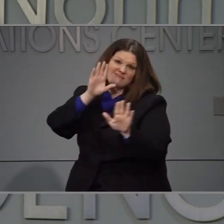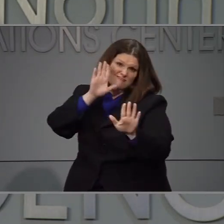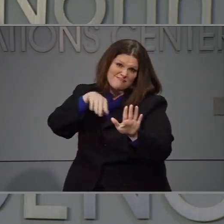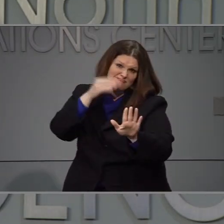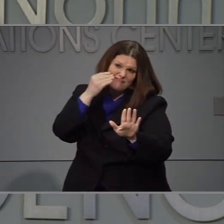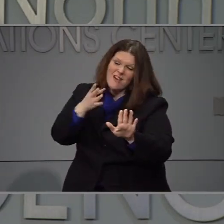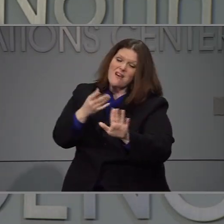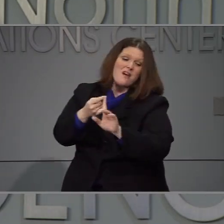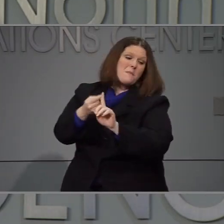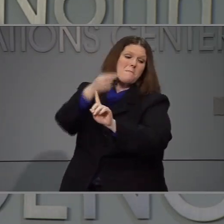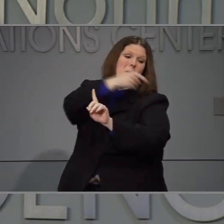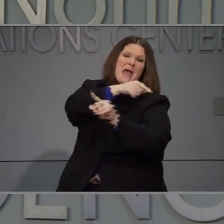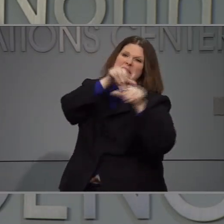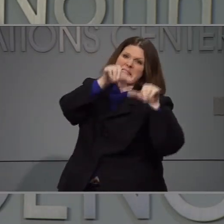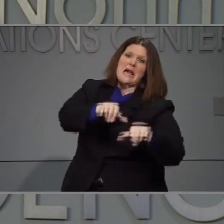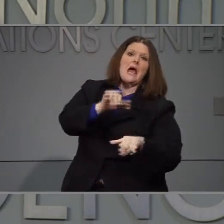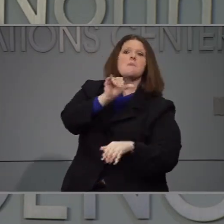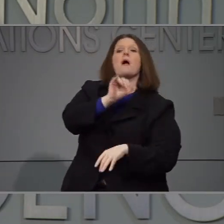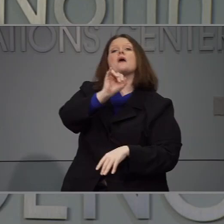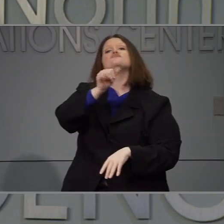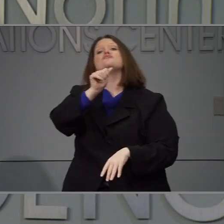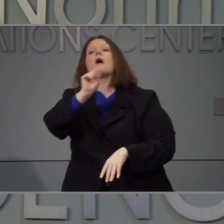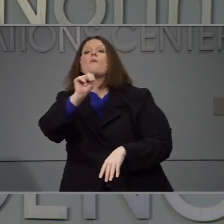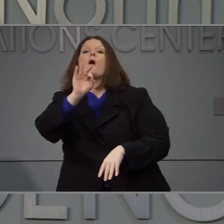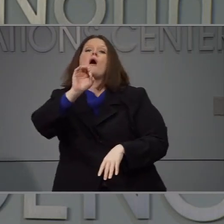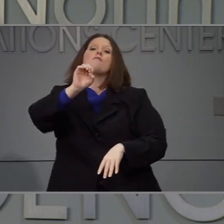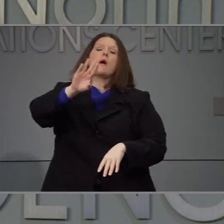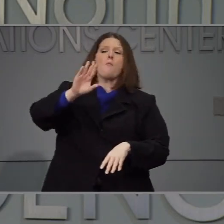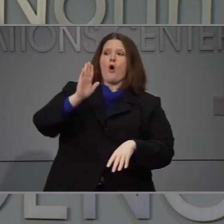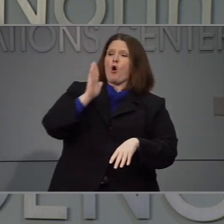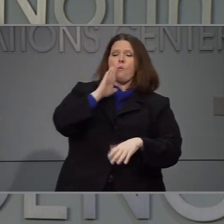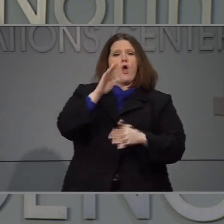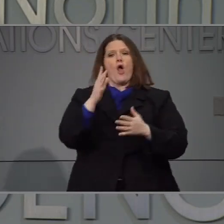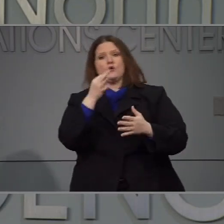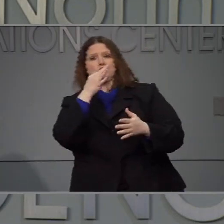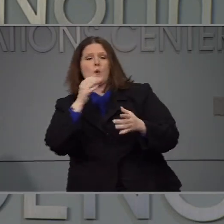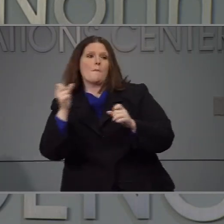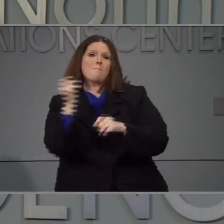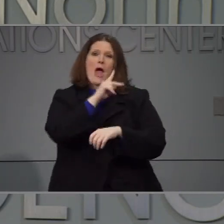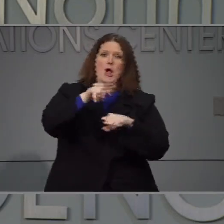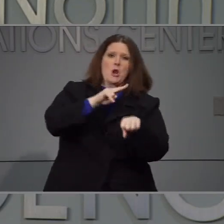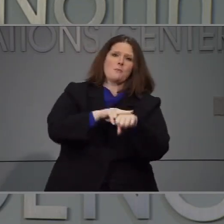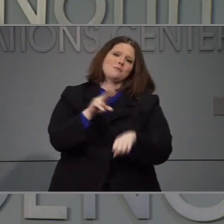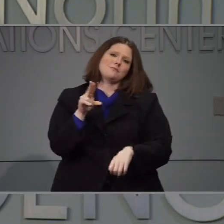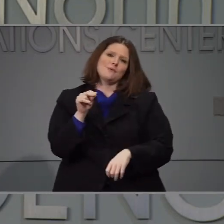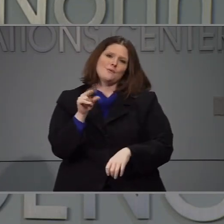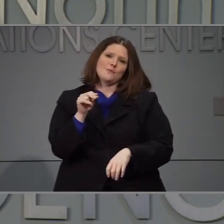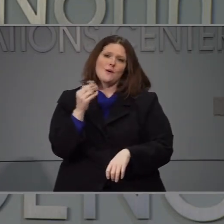STAYING AT HOME TO PROTECT THEMSELVES AND OTHERS. NOW WE KNOW WE WON'T GO BACK TO